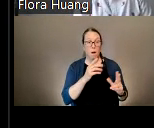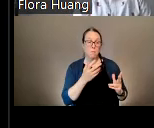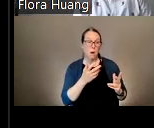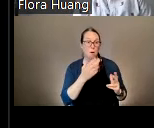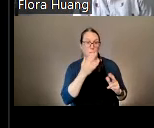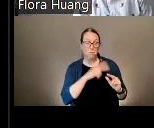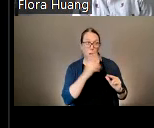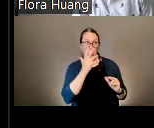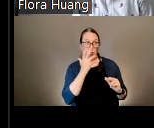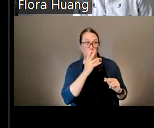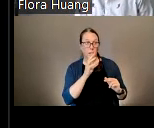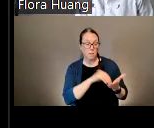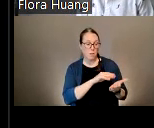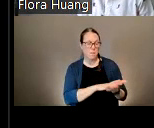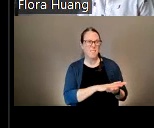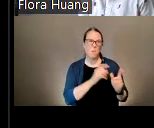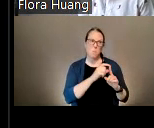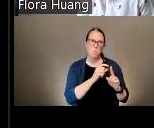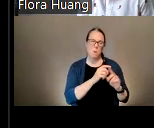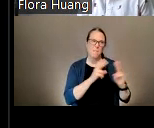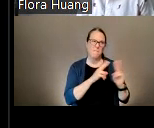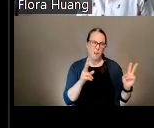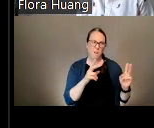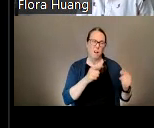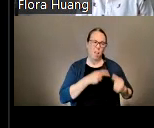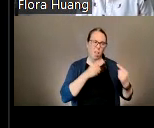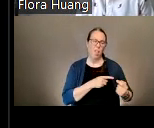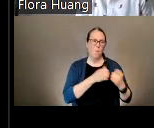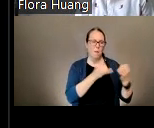Microsoft Word is really finicky with the line wrapping. Like you, you take half of a breath